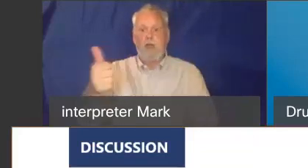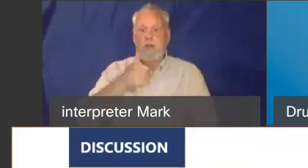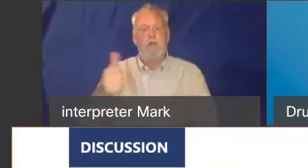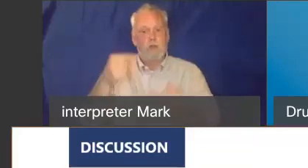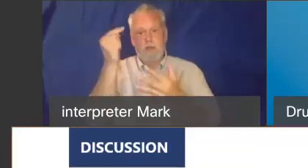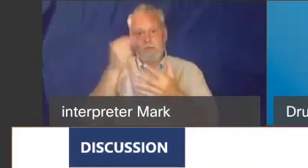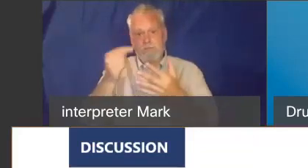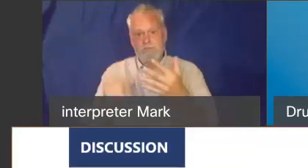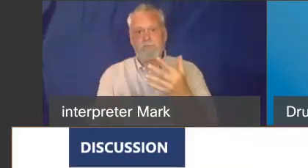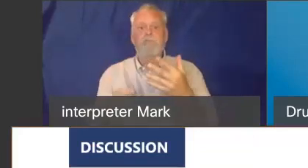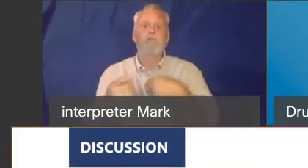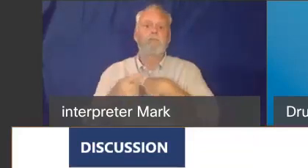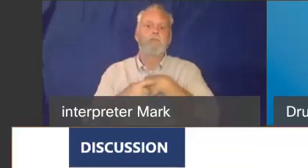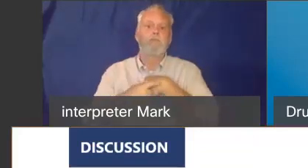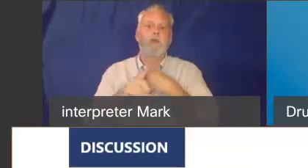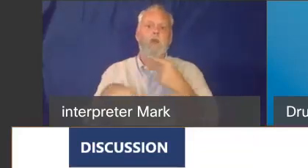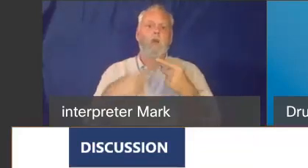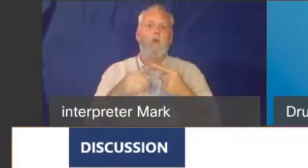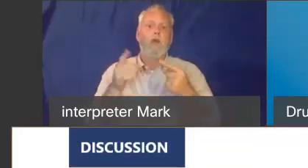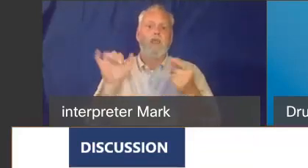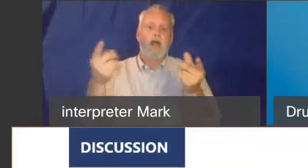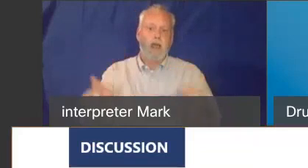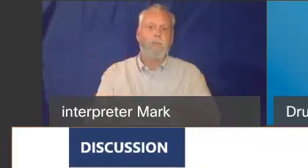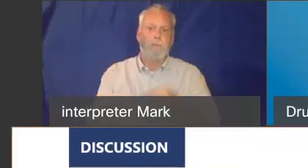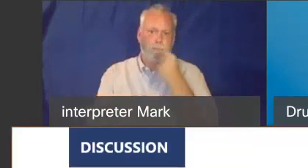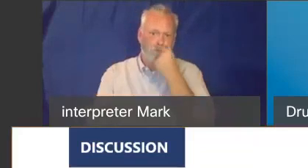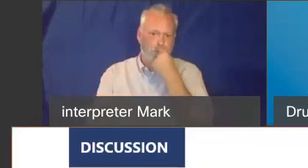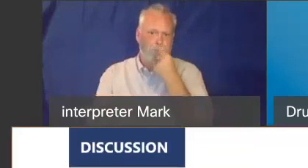Times when that occurs, and with the veterans.